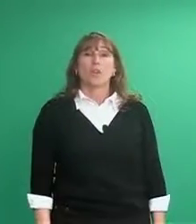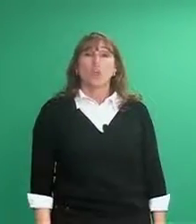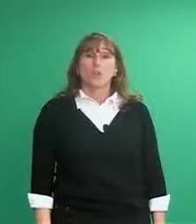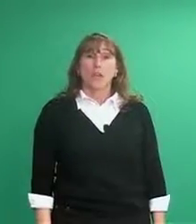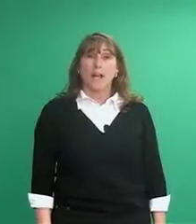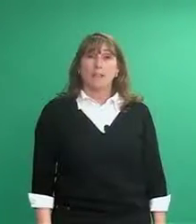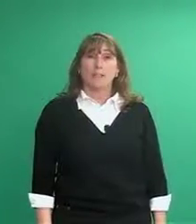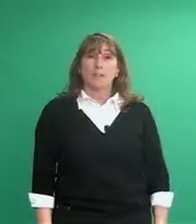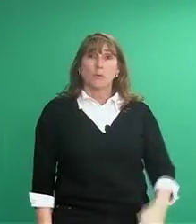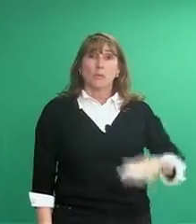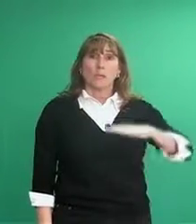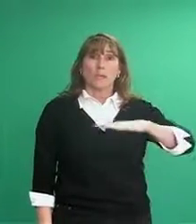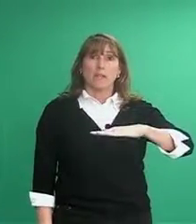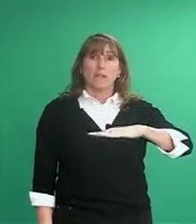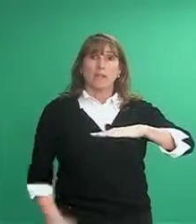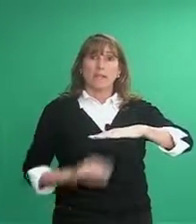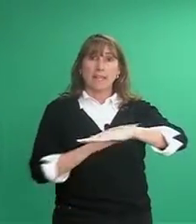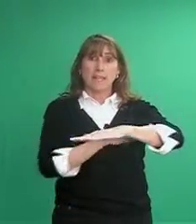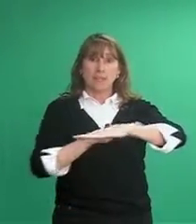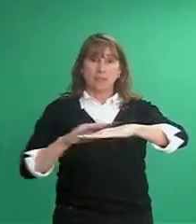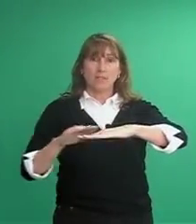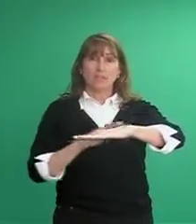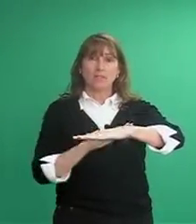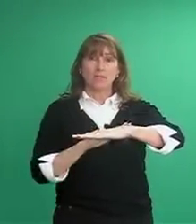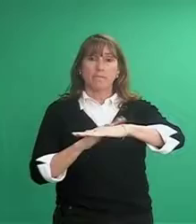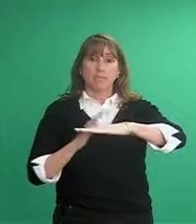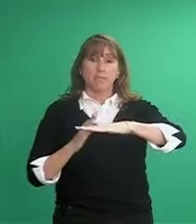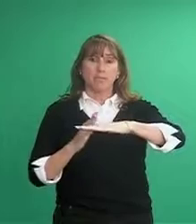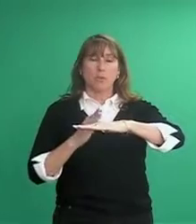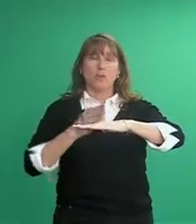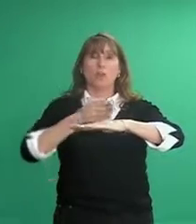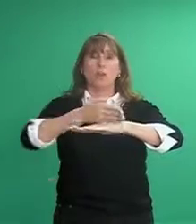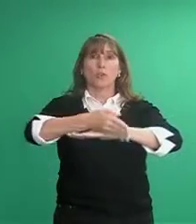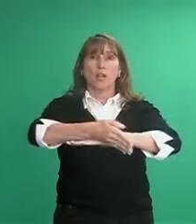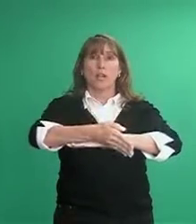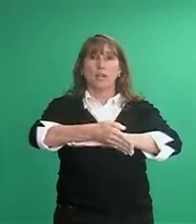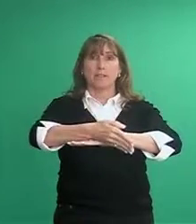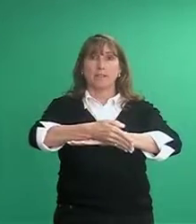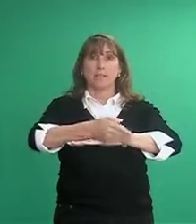cross you have the base hand as your center and you're going across